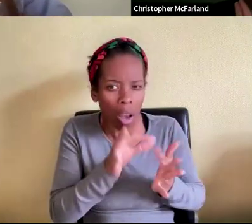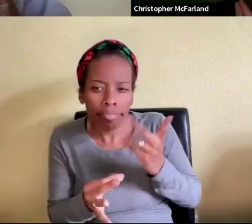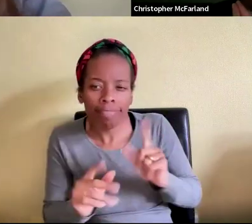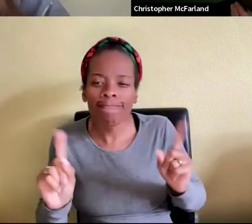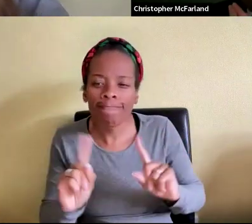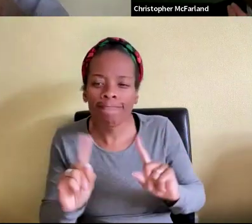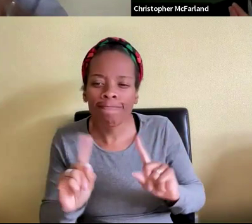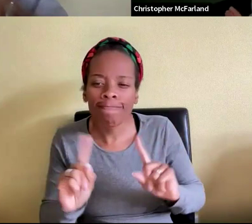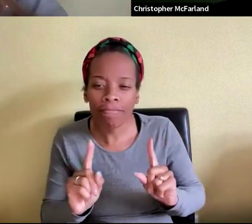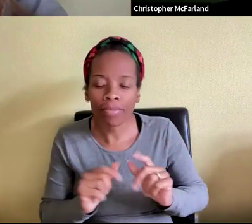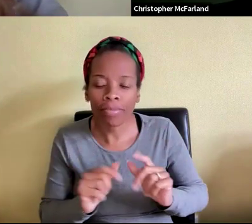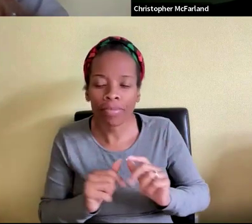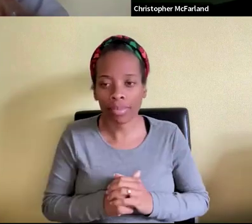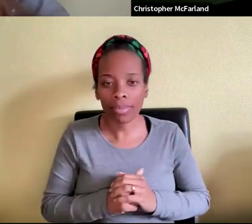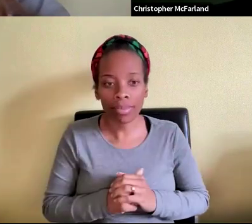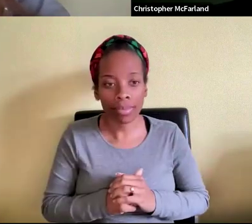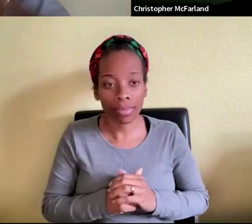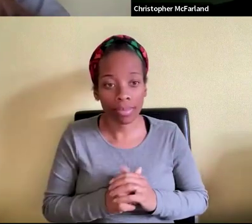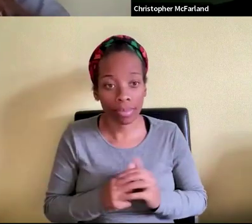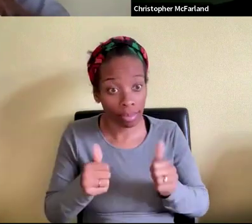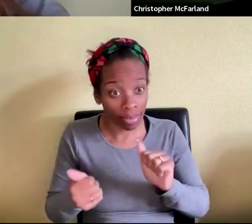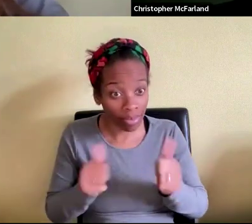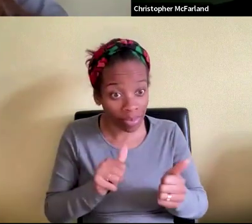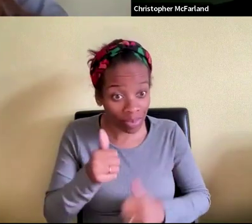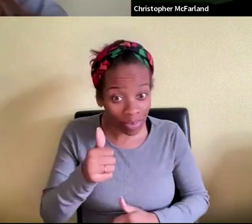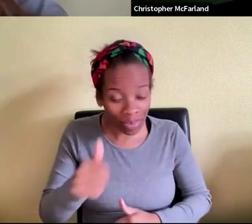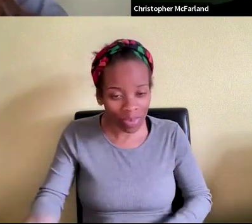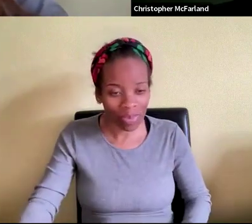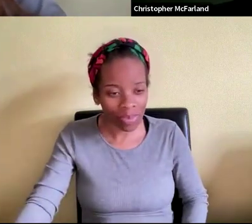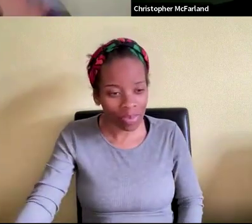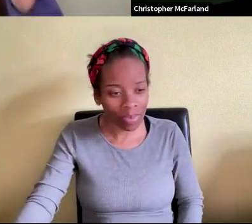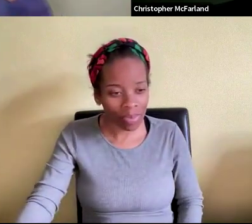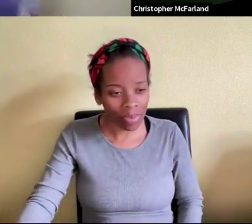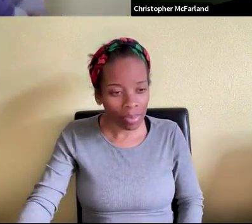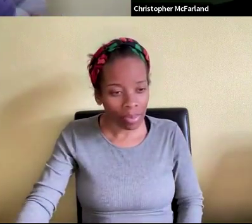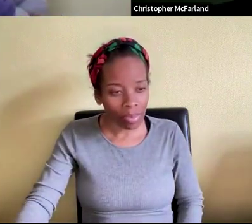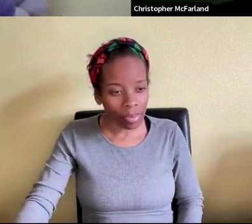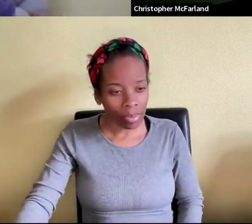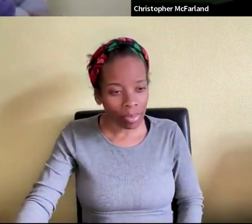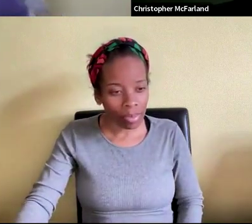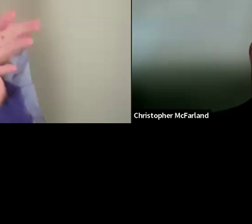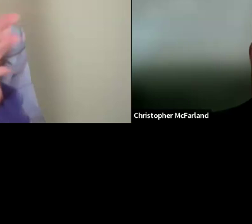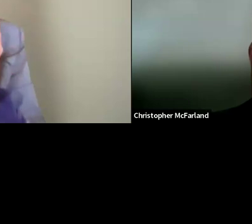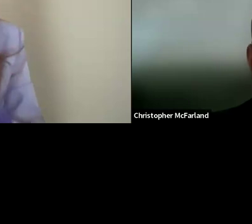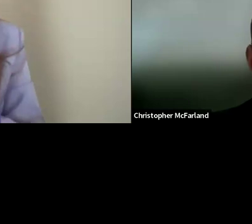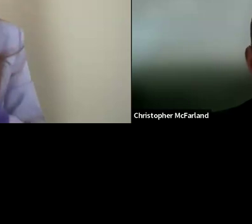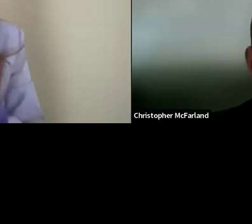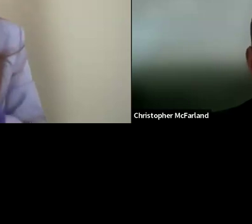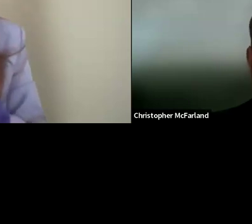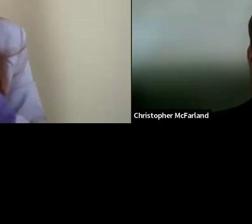if you could elaborate on your point about resulting. Um-The indirect discrimination, the adverse impact on